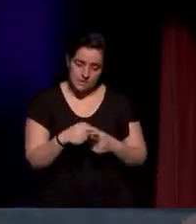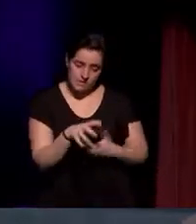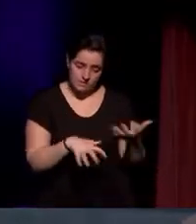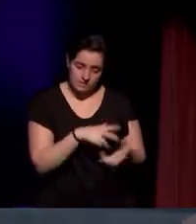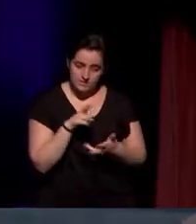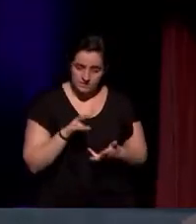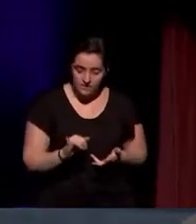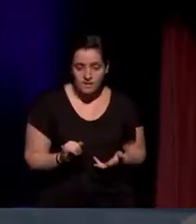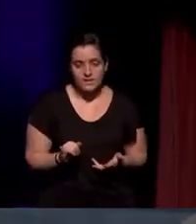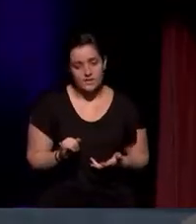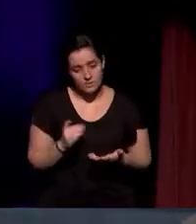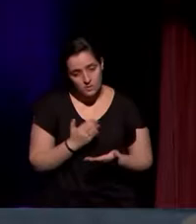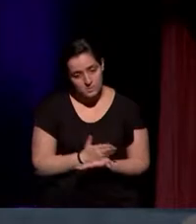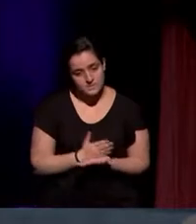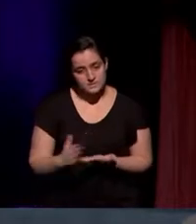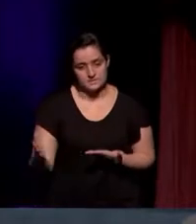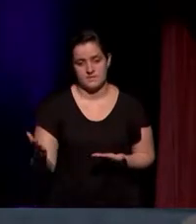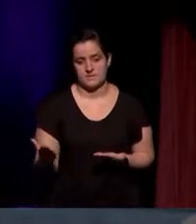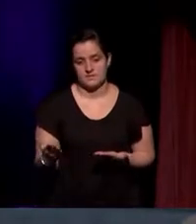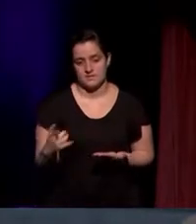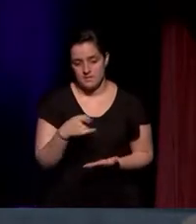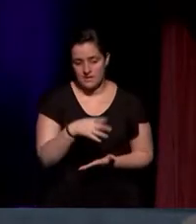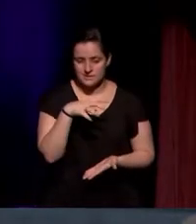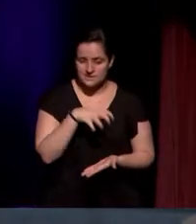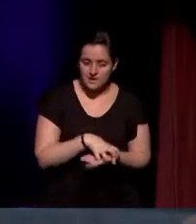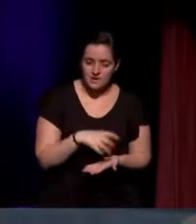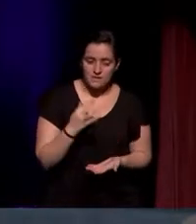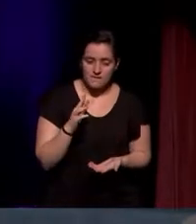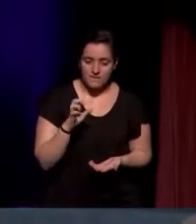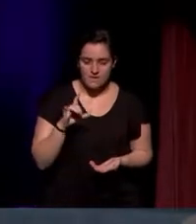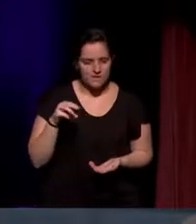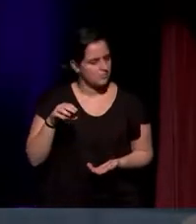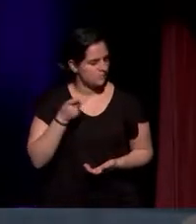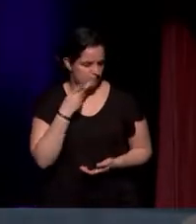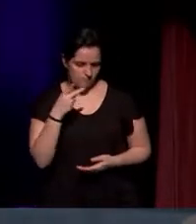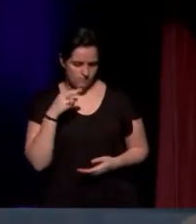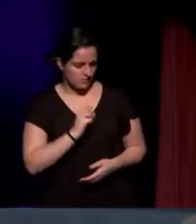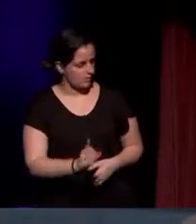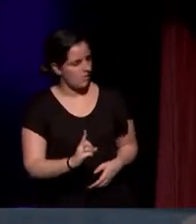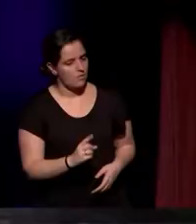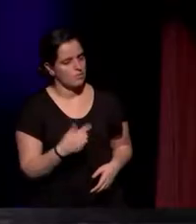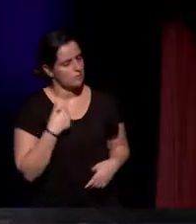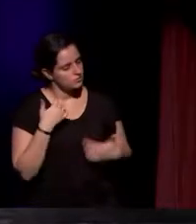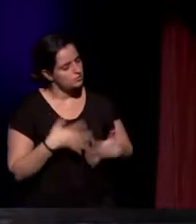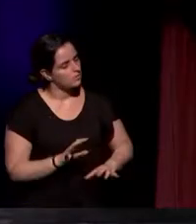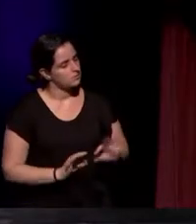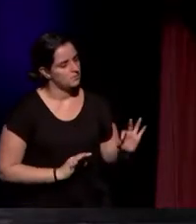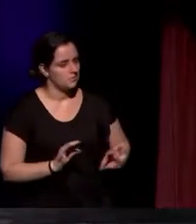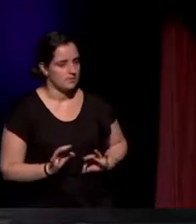the revolution will start there in the center, and Frelimo says no, we are getting ready,